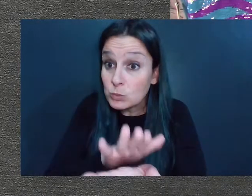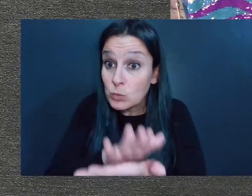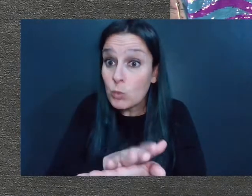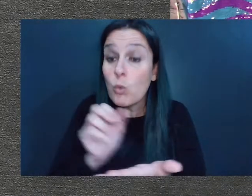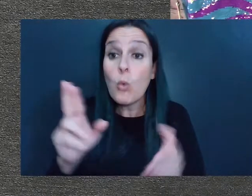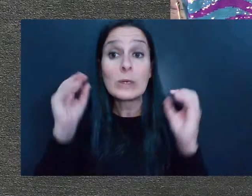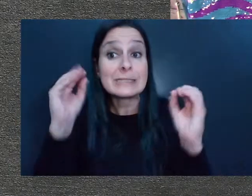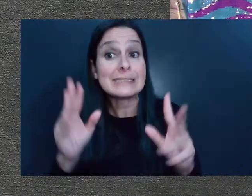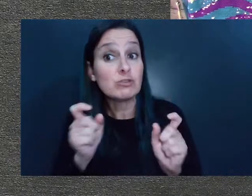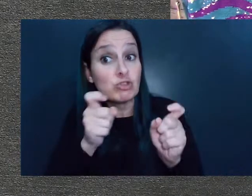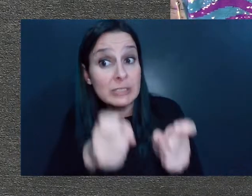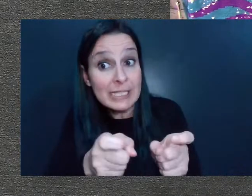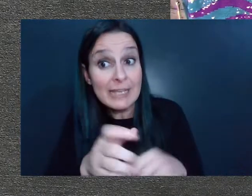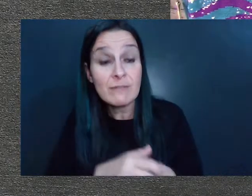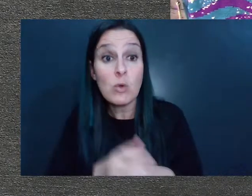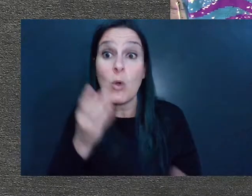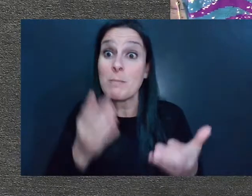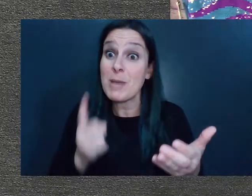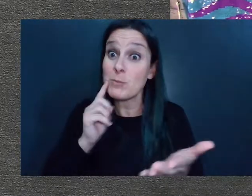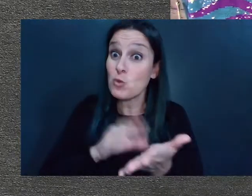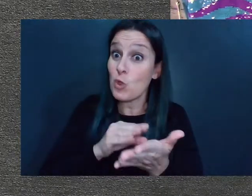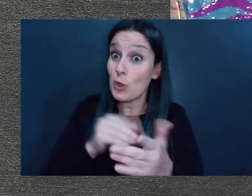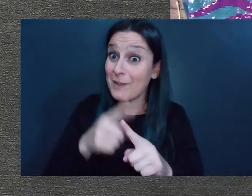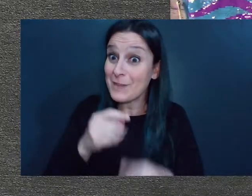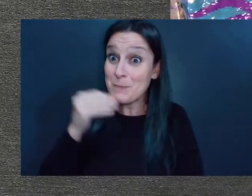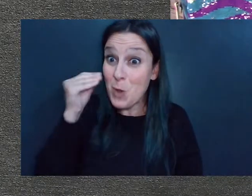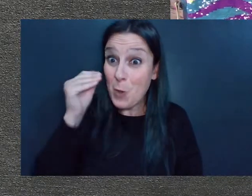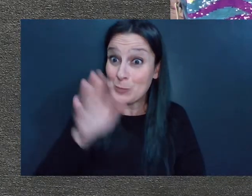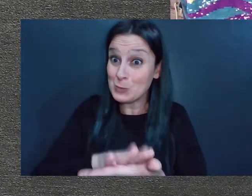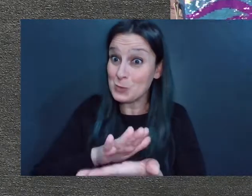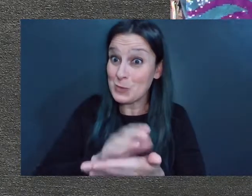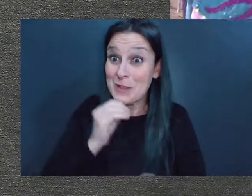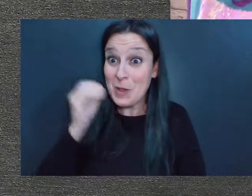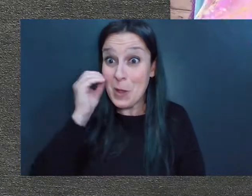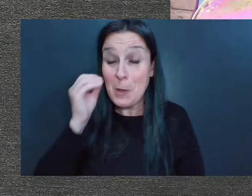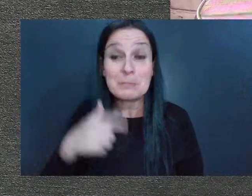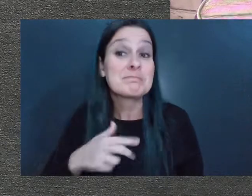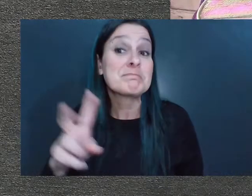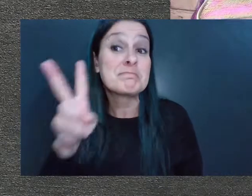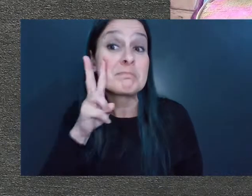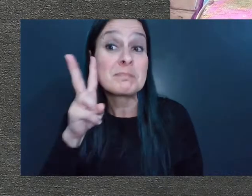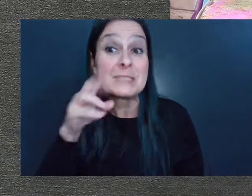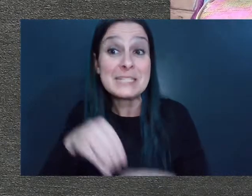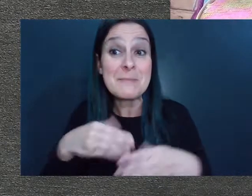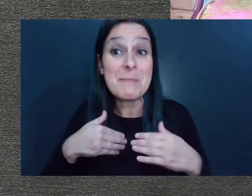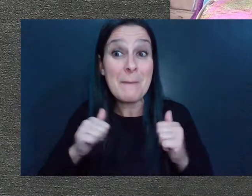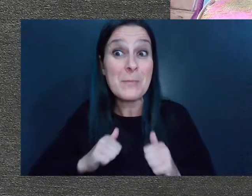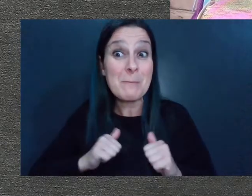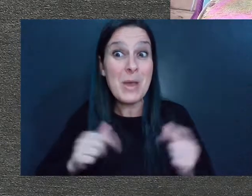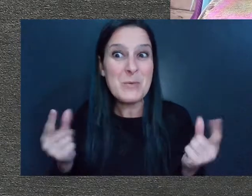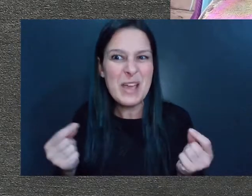or maybe you're even doing school at home. Let's see what could be in my book bag. I have a mermaid book bag.